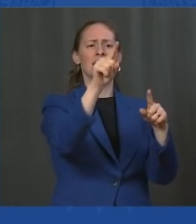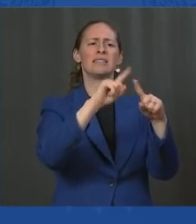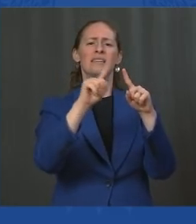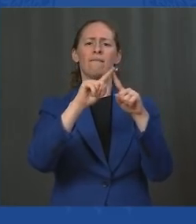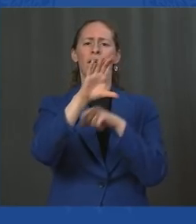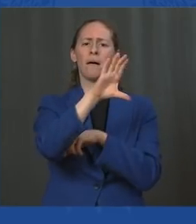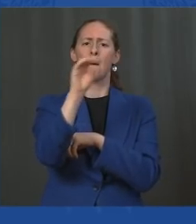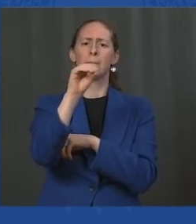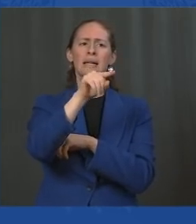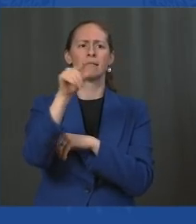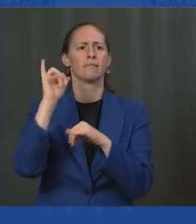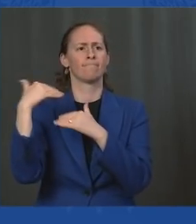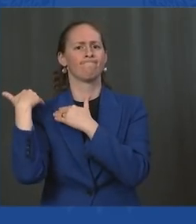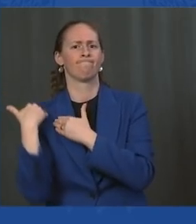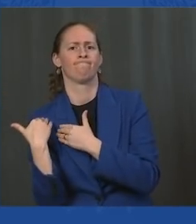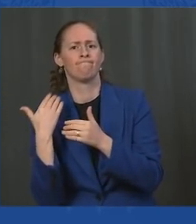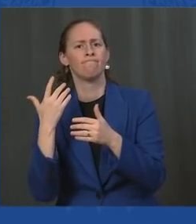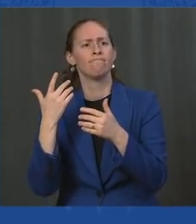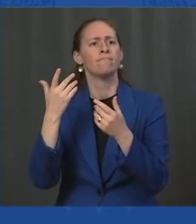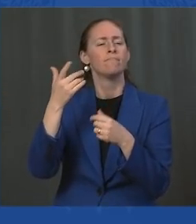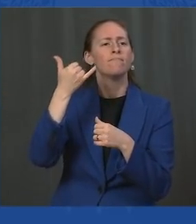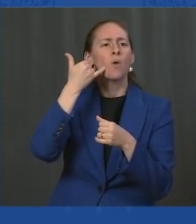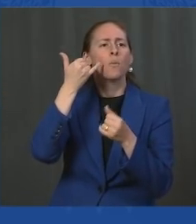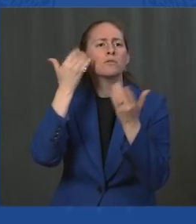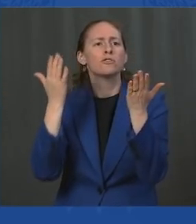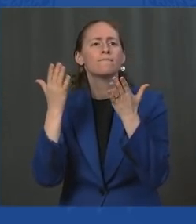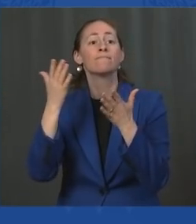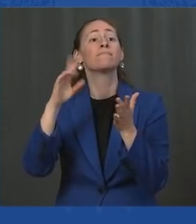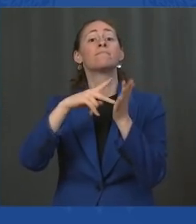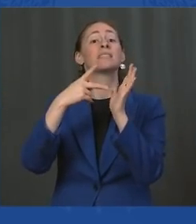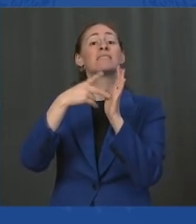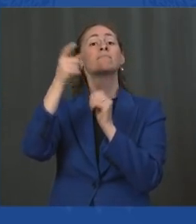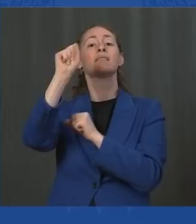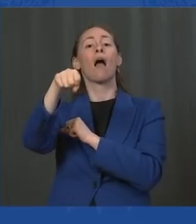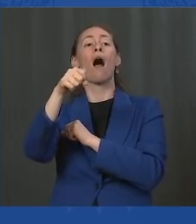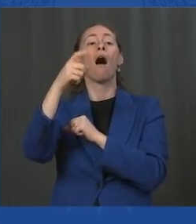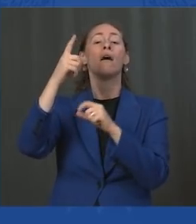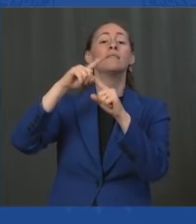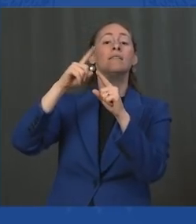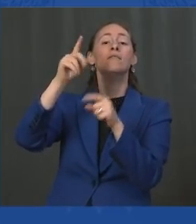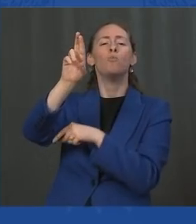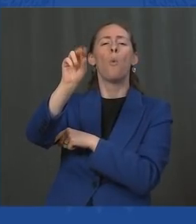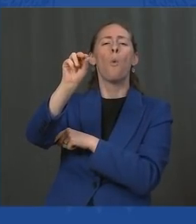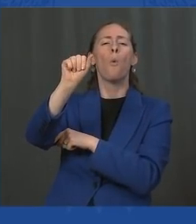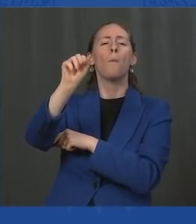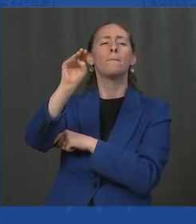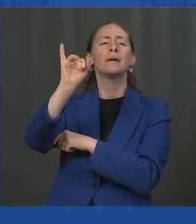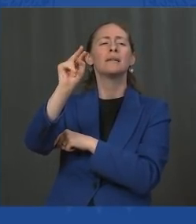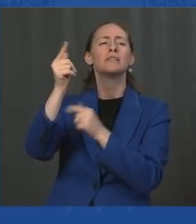So that means that folks in the area should be able to get a signal no matter what carrier they're with.